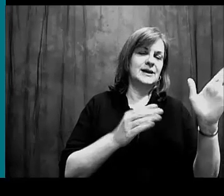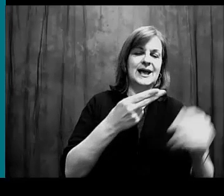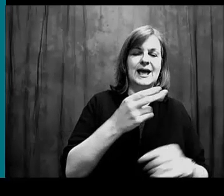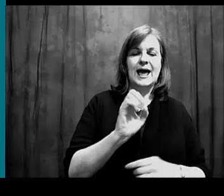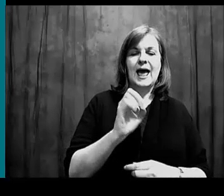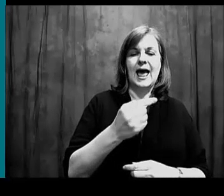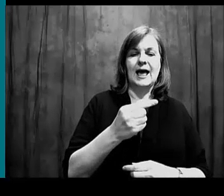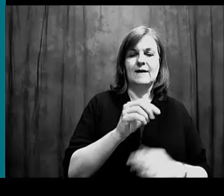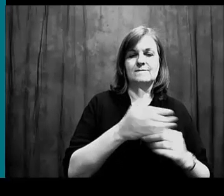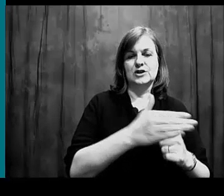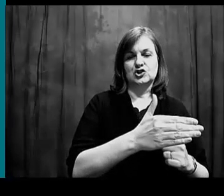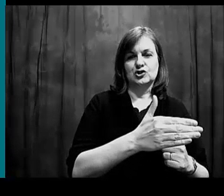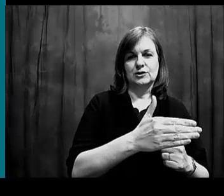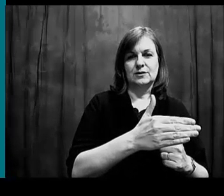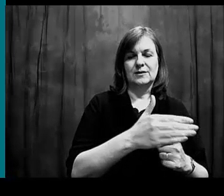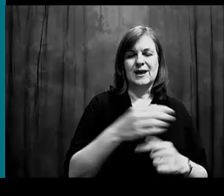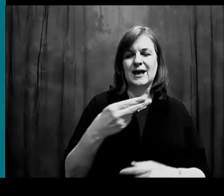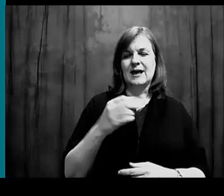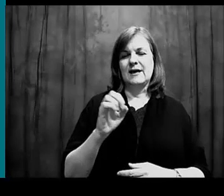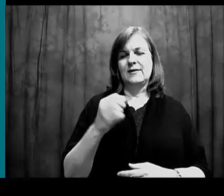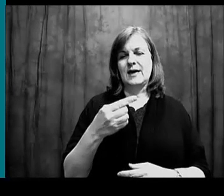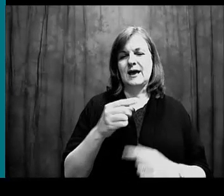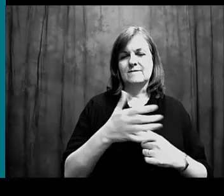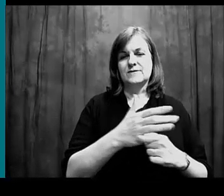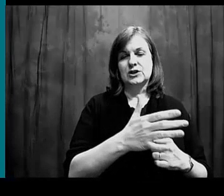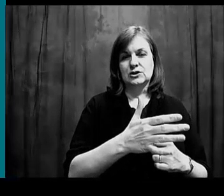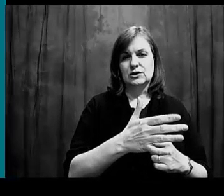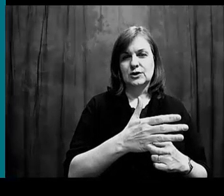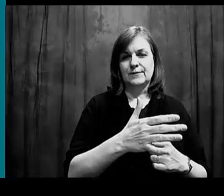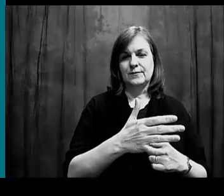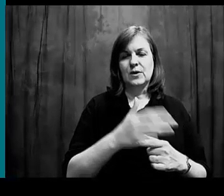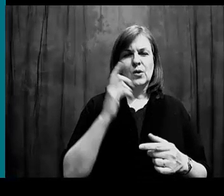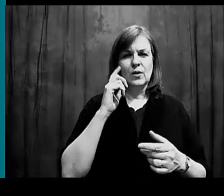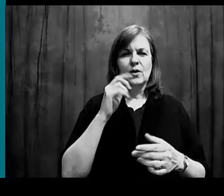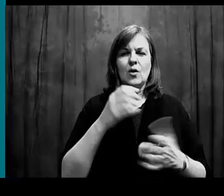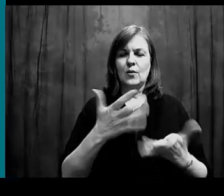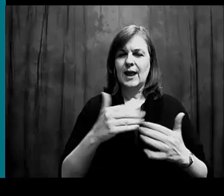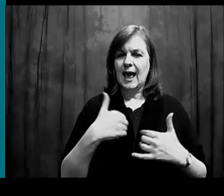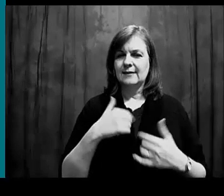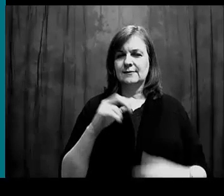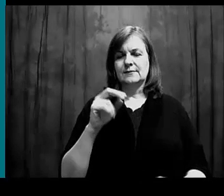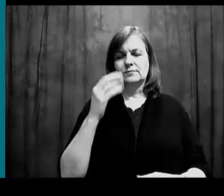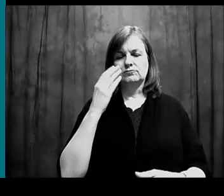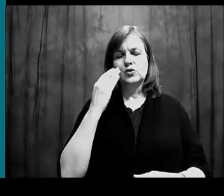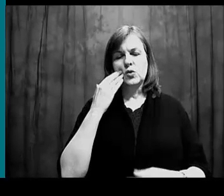hagfish has what we call -- we've already talked about -- a notochord